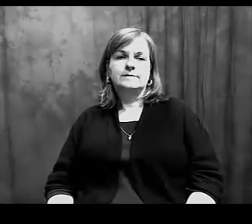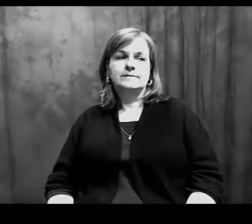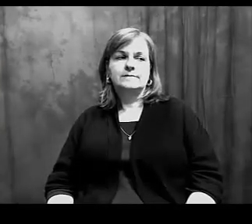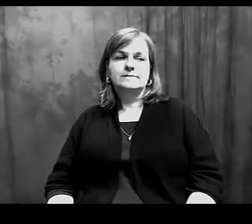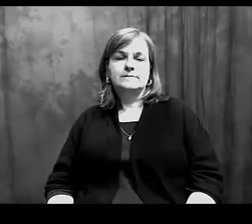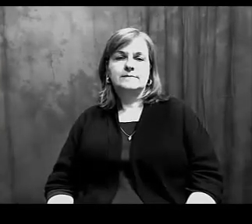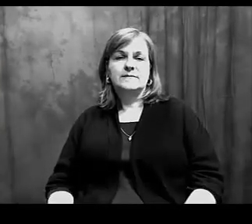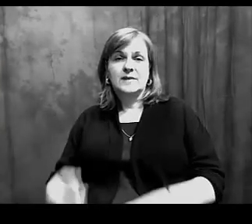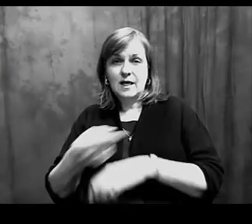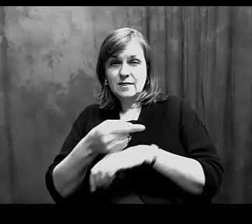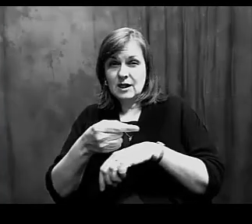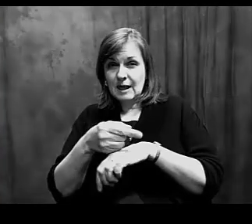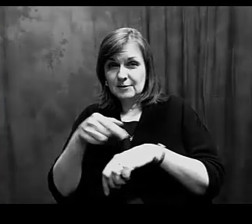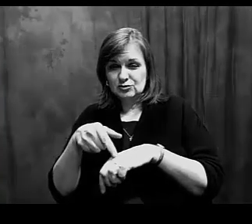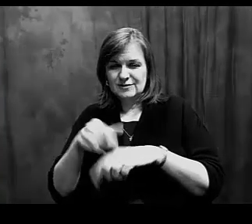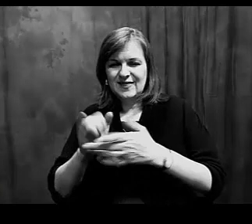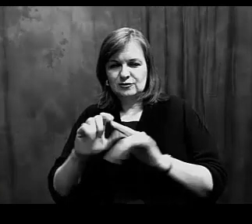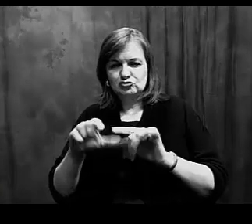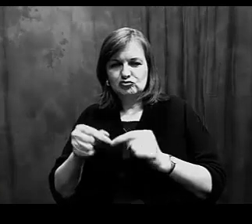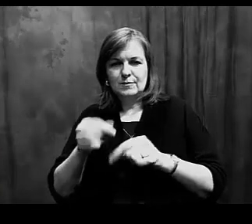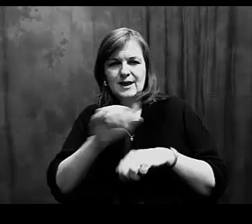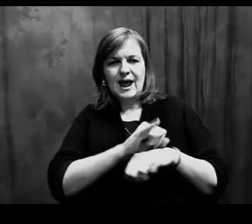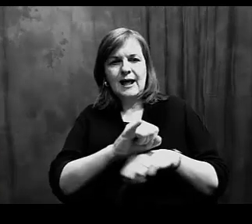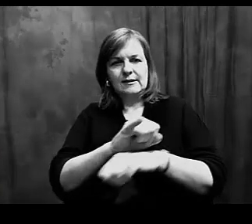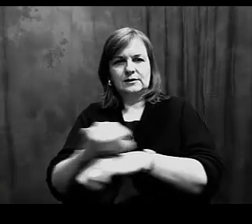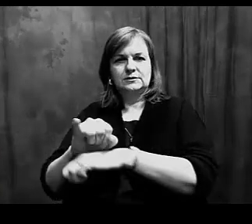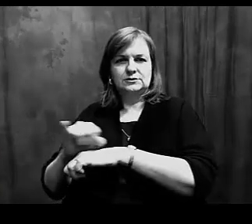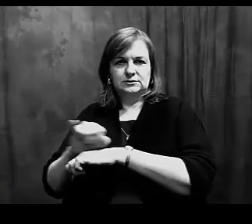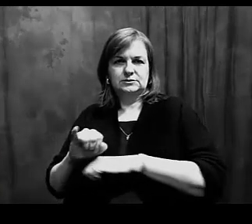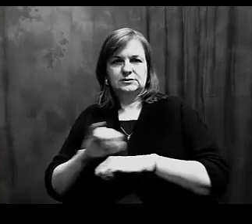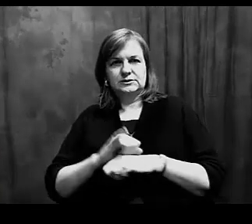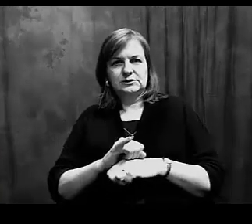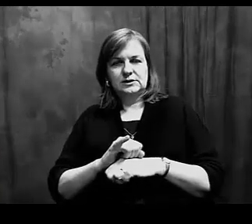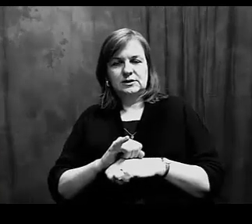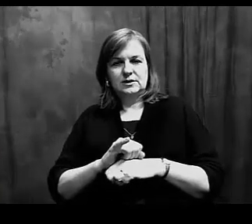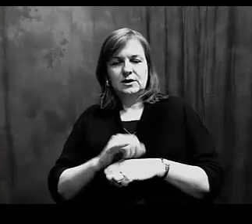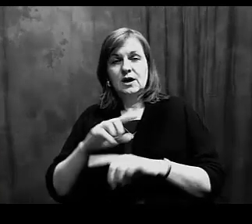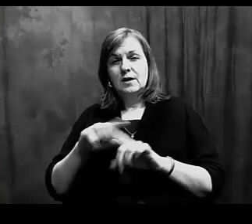the Galapagos are an island set -- right they are an island chain